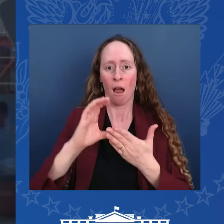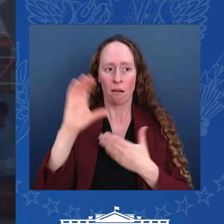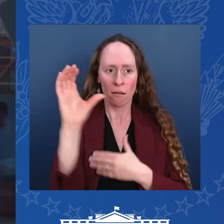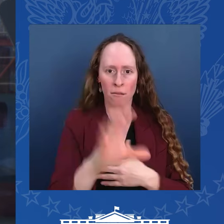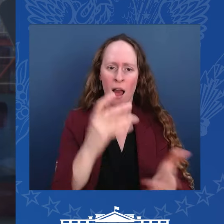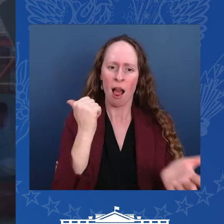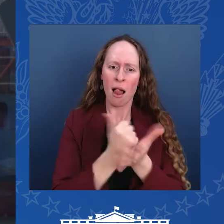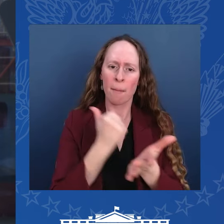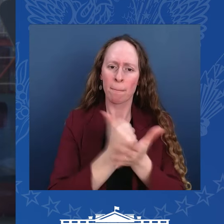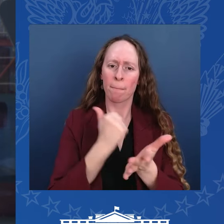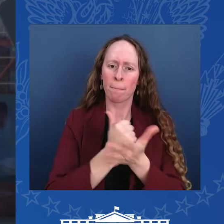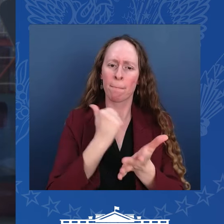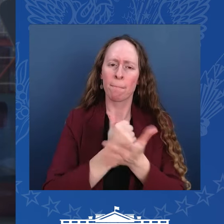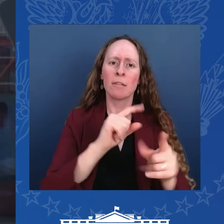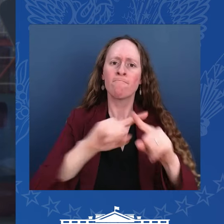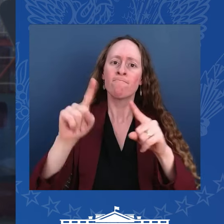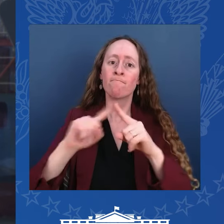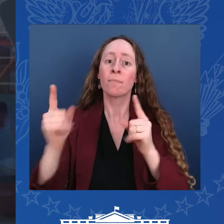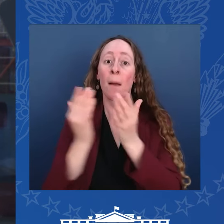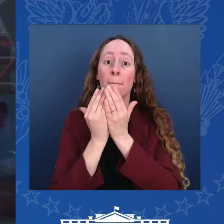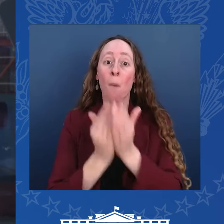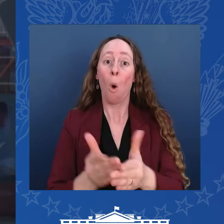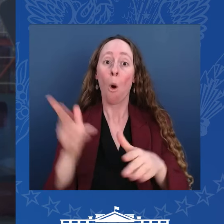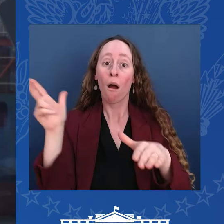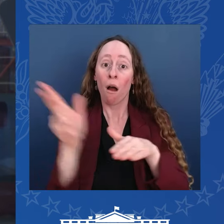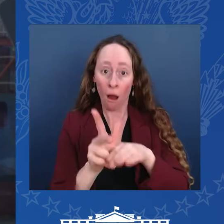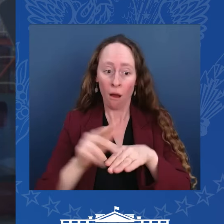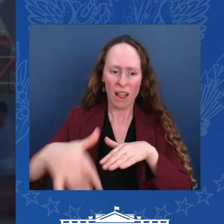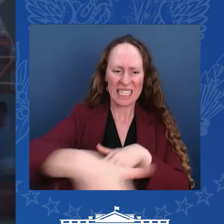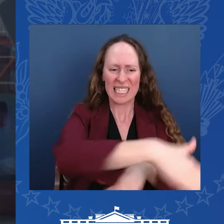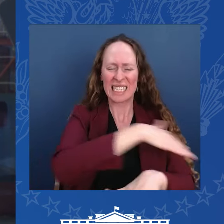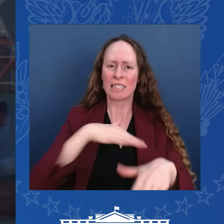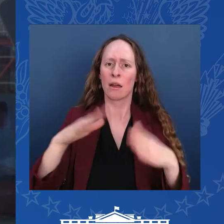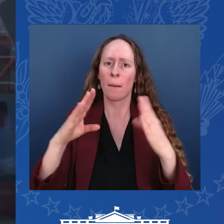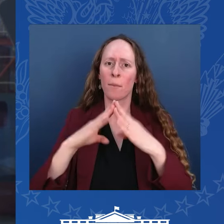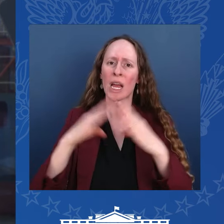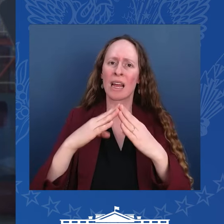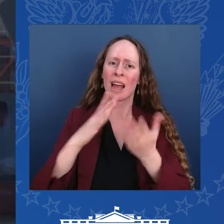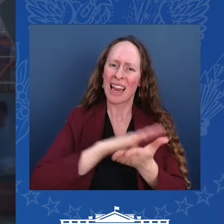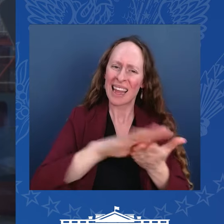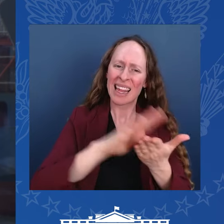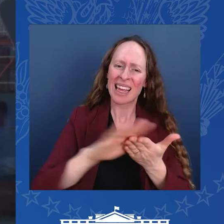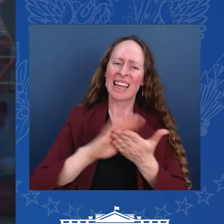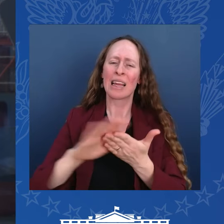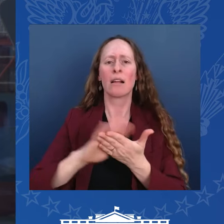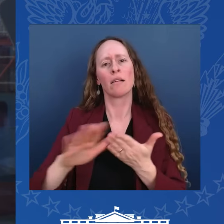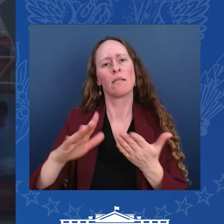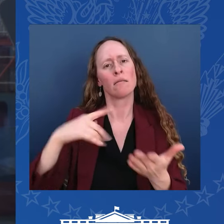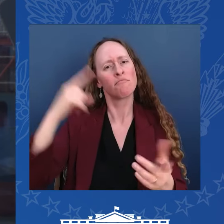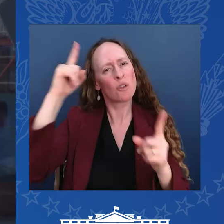It'll cut ports, opening costs, strengthen supply chains, make American businesses more competitive,